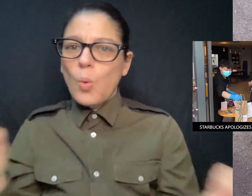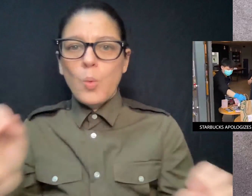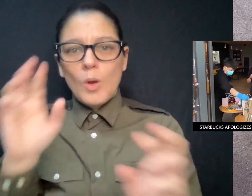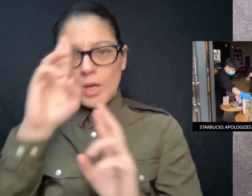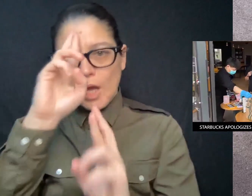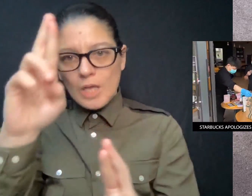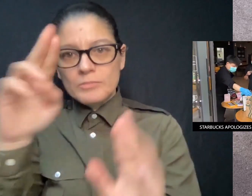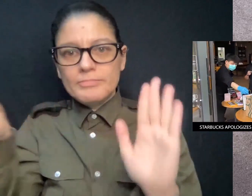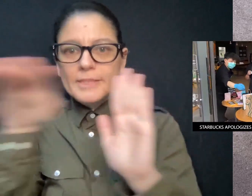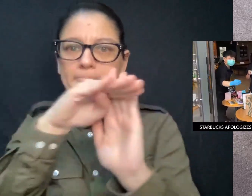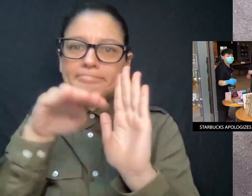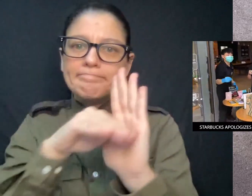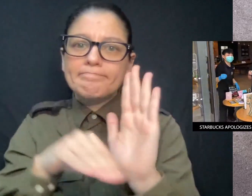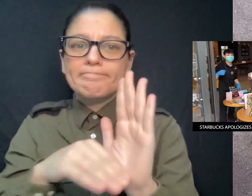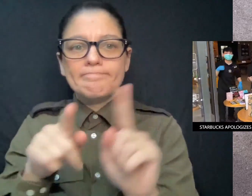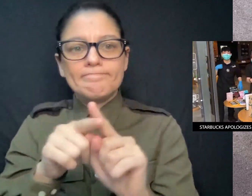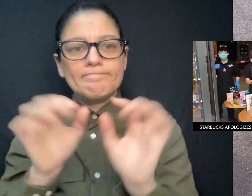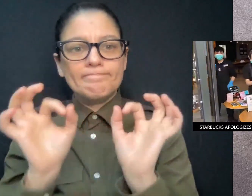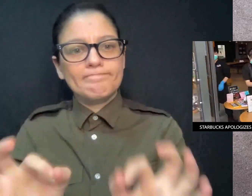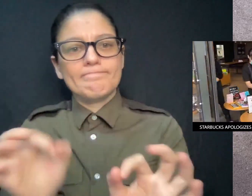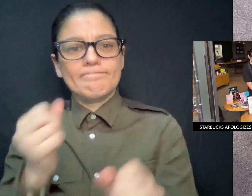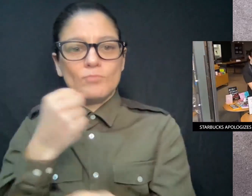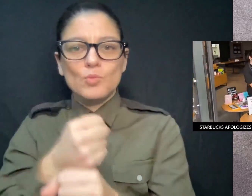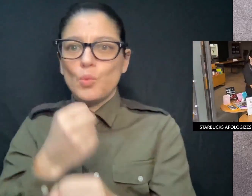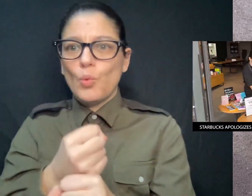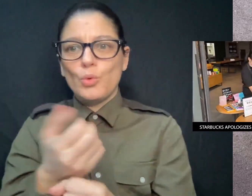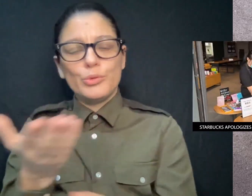Starbucks found that the two stores had indeed committed violations